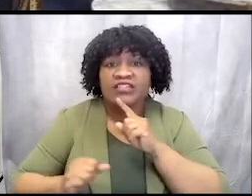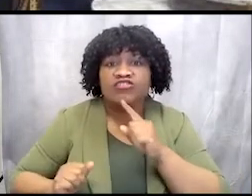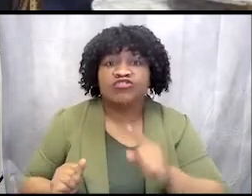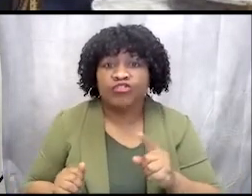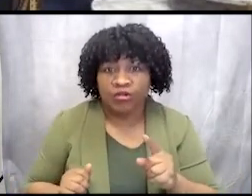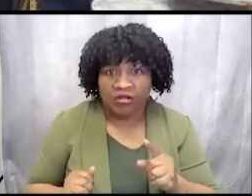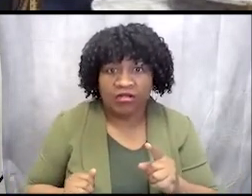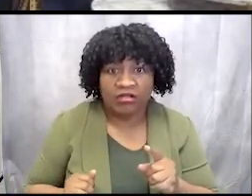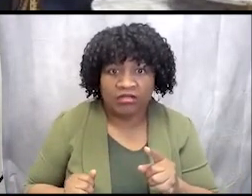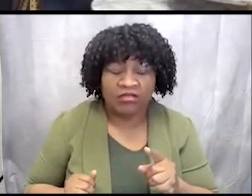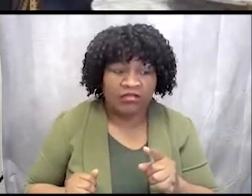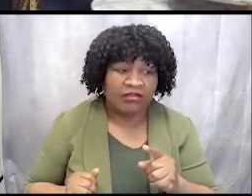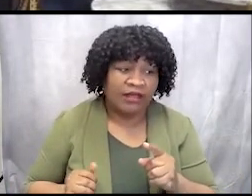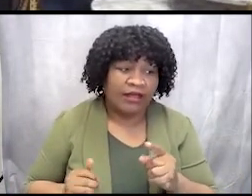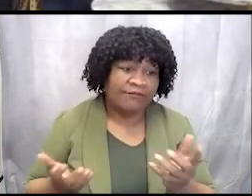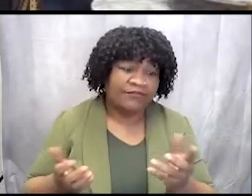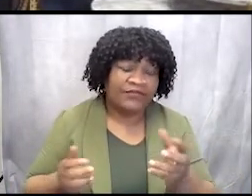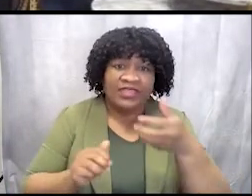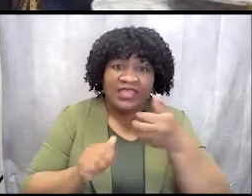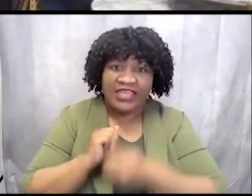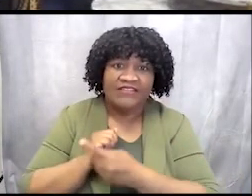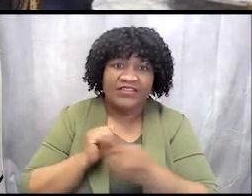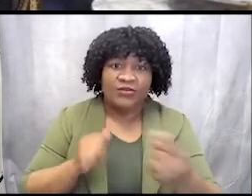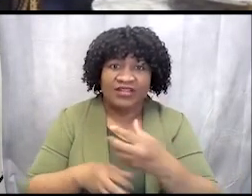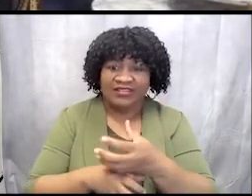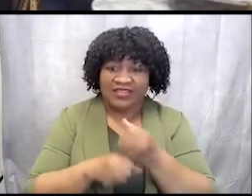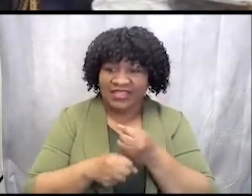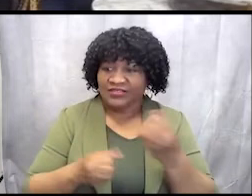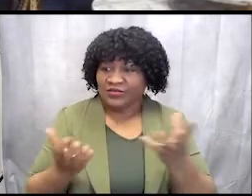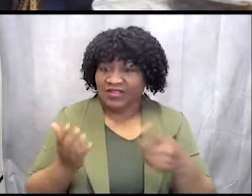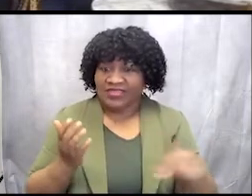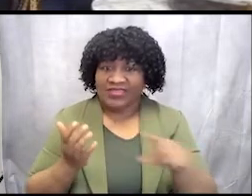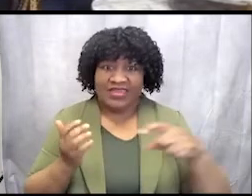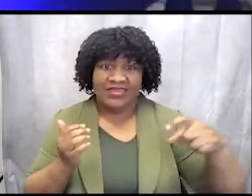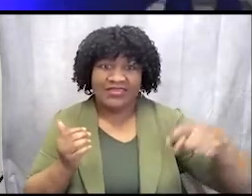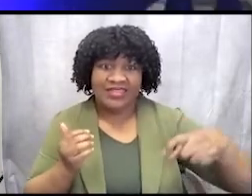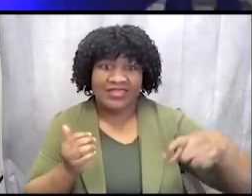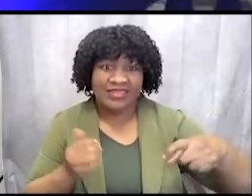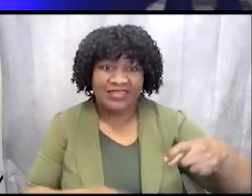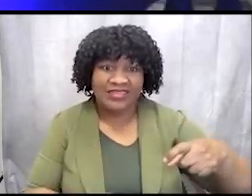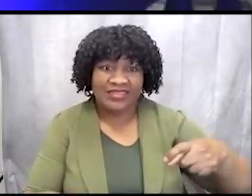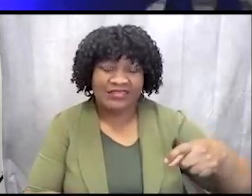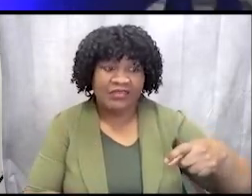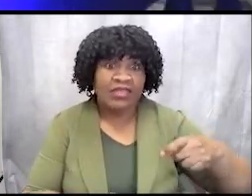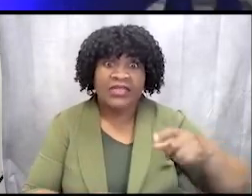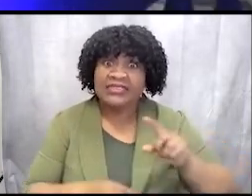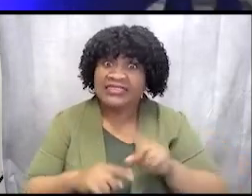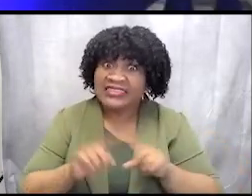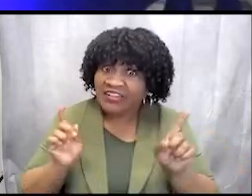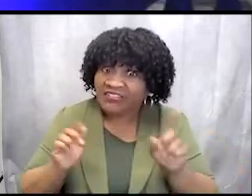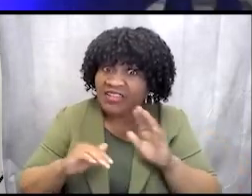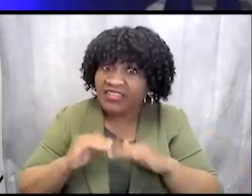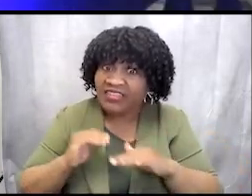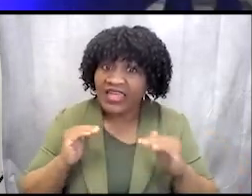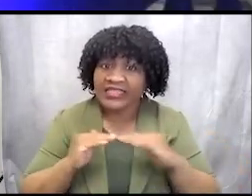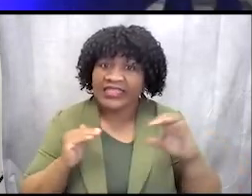that everyone gets what they need, which is different from equality, right?